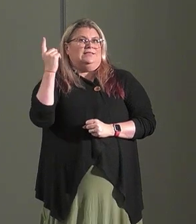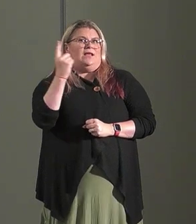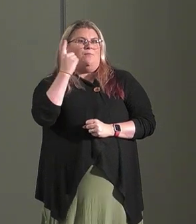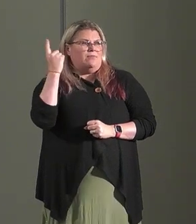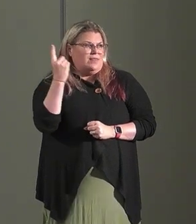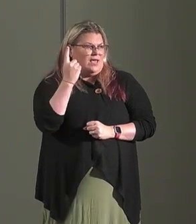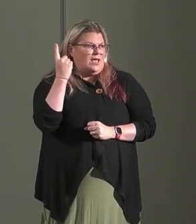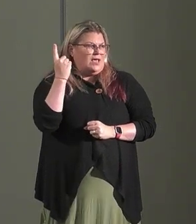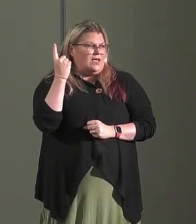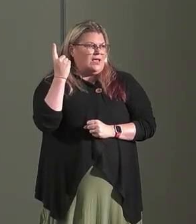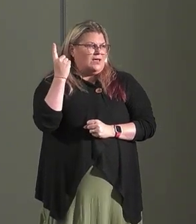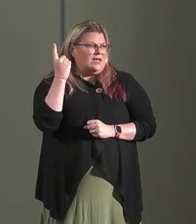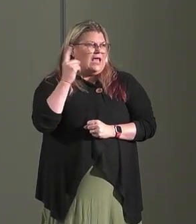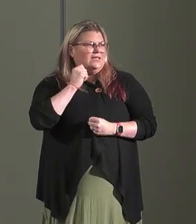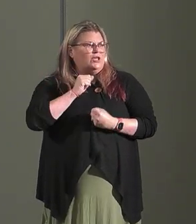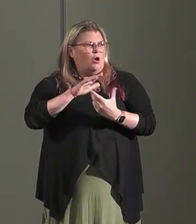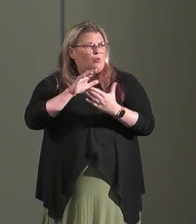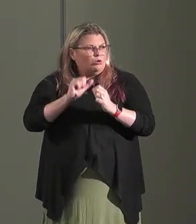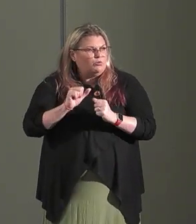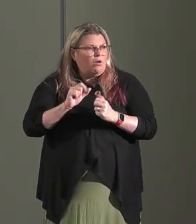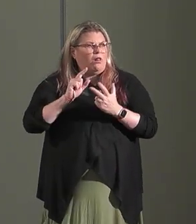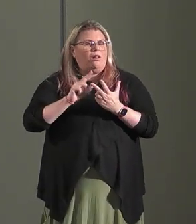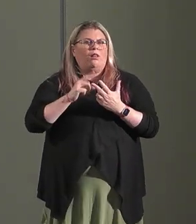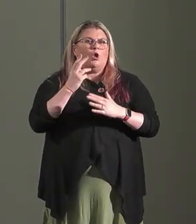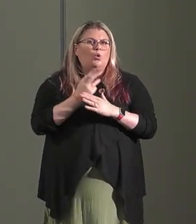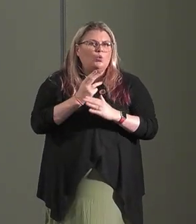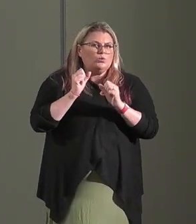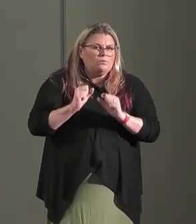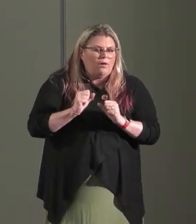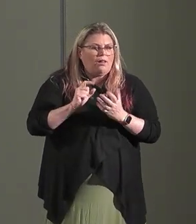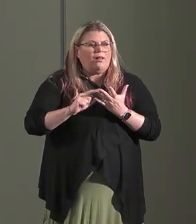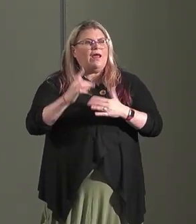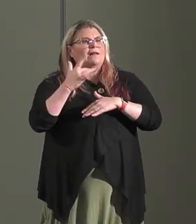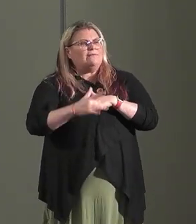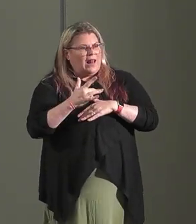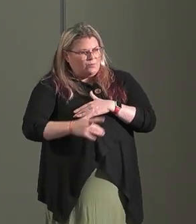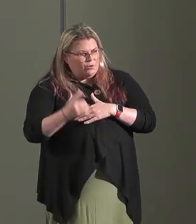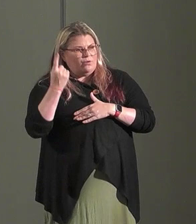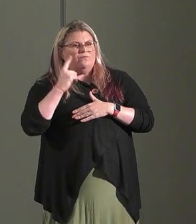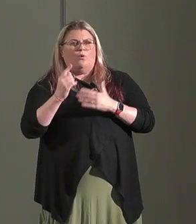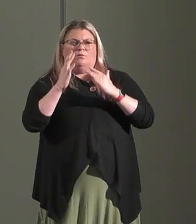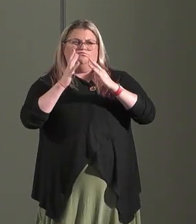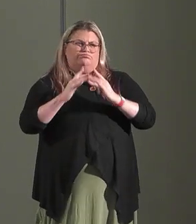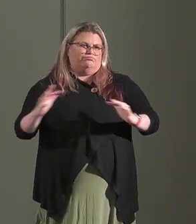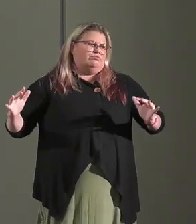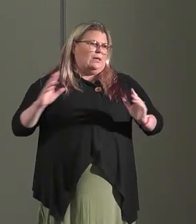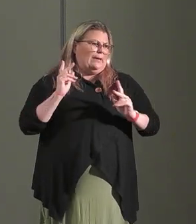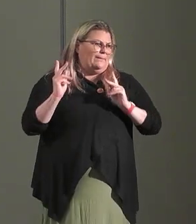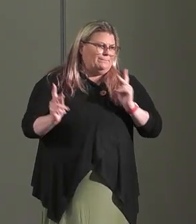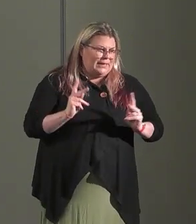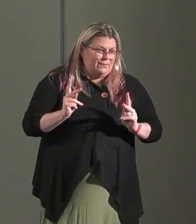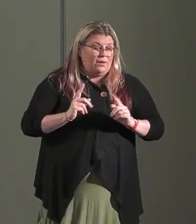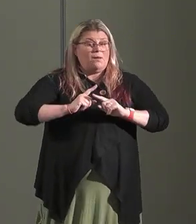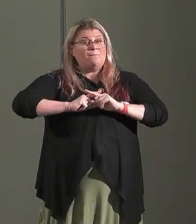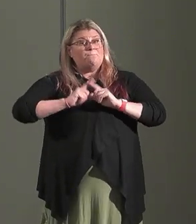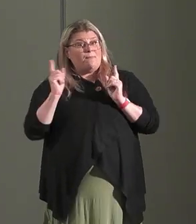you know, approachable and useable and available for the broadest range of people. But I am